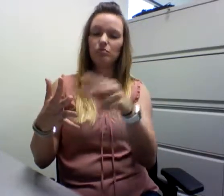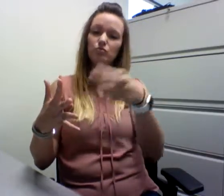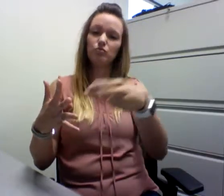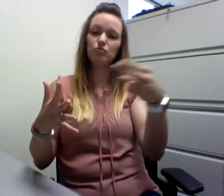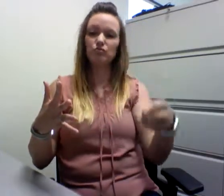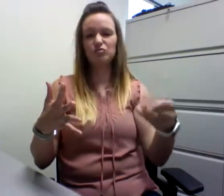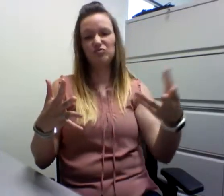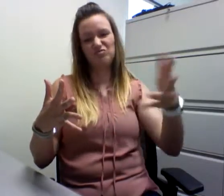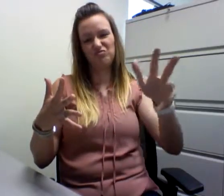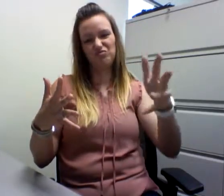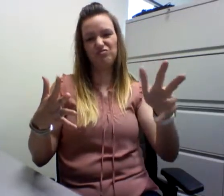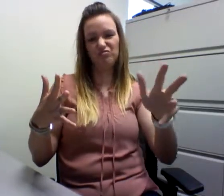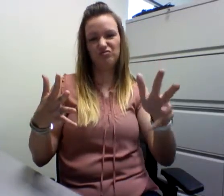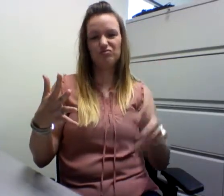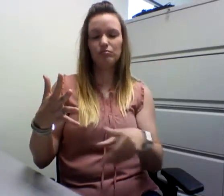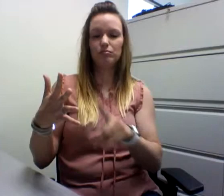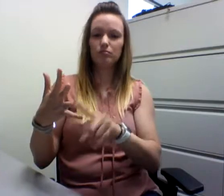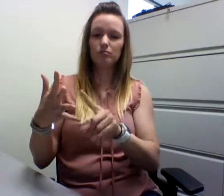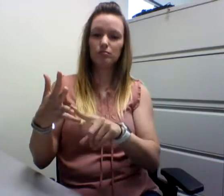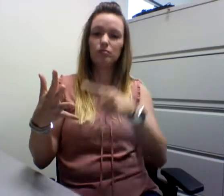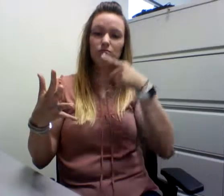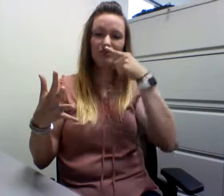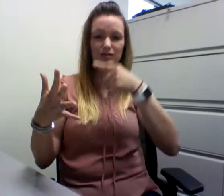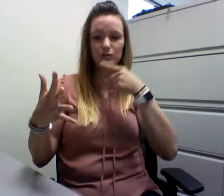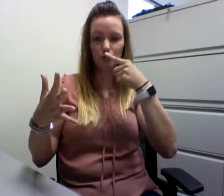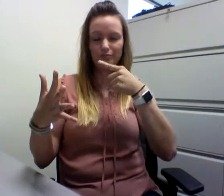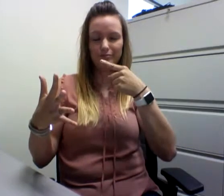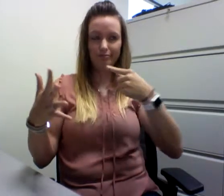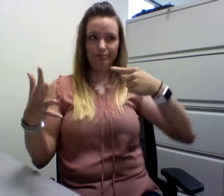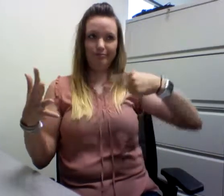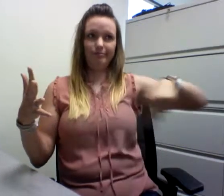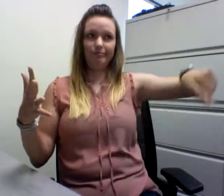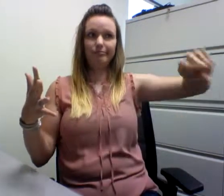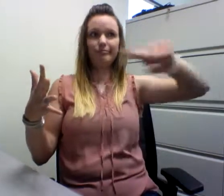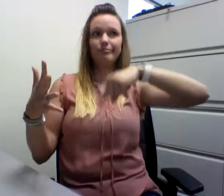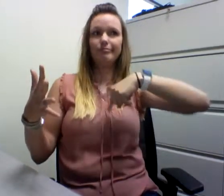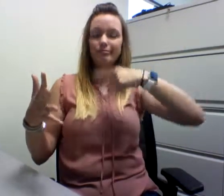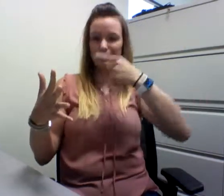hard of hearing is ok, but refers to hearing loss not culture and language hearing- of course is all of us